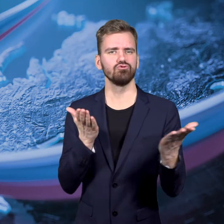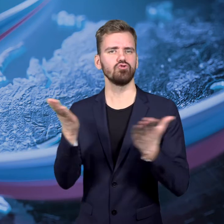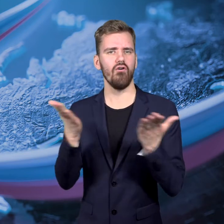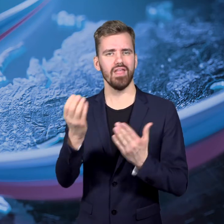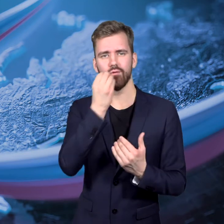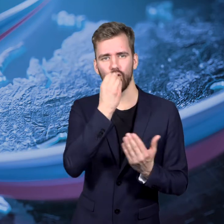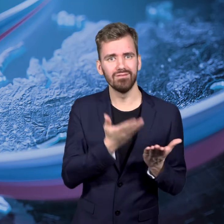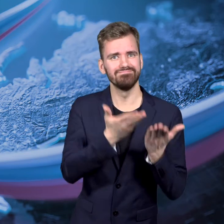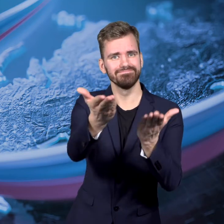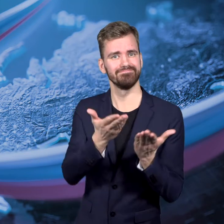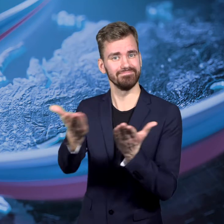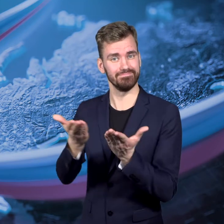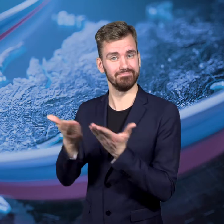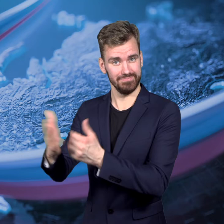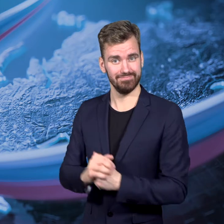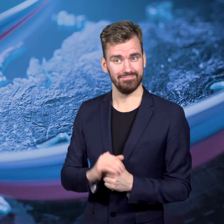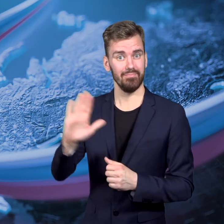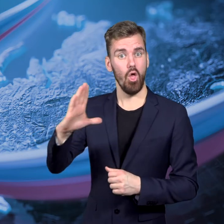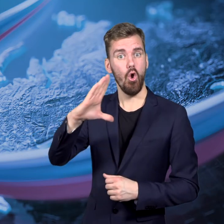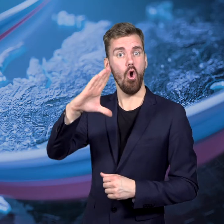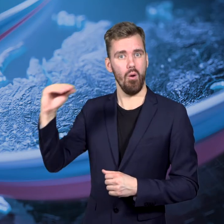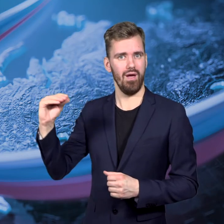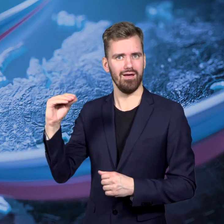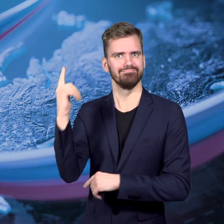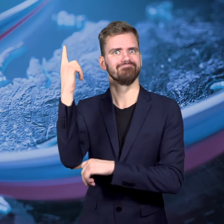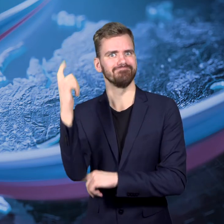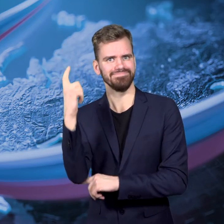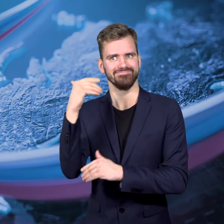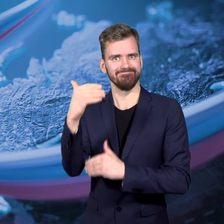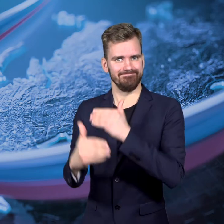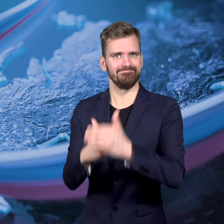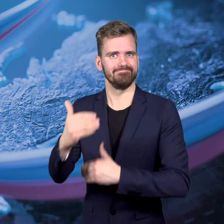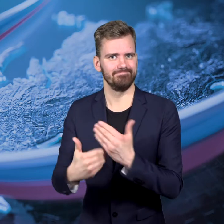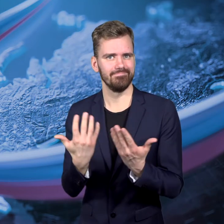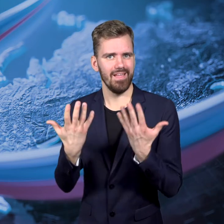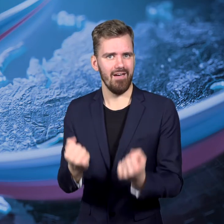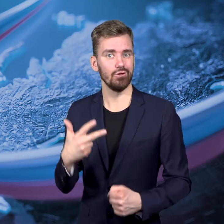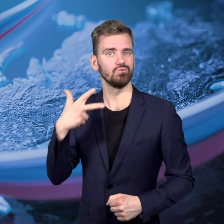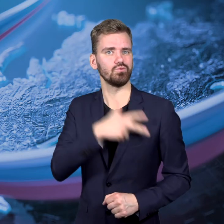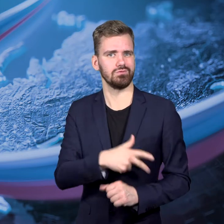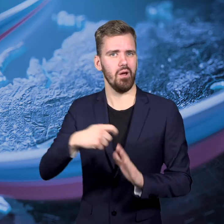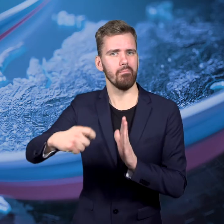Yandex Holding has launched a social project to employ